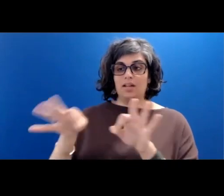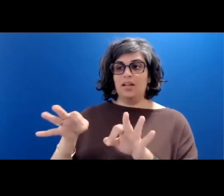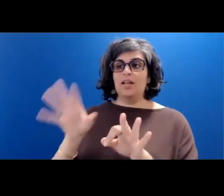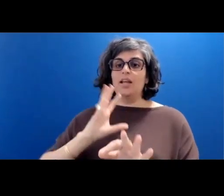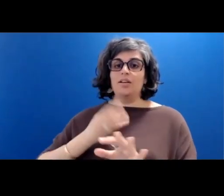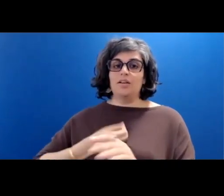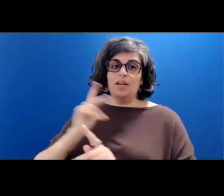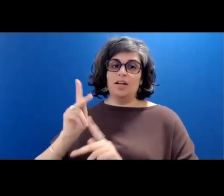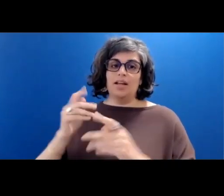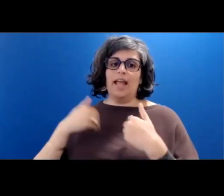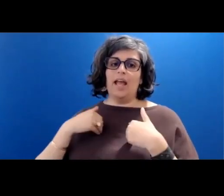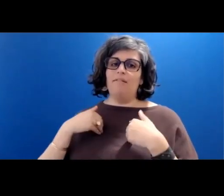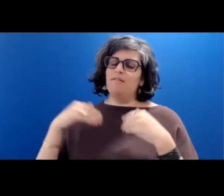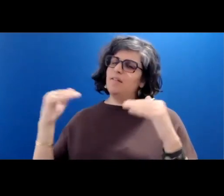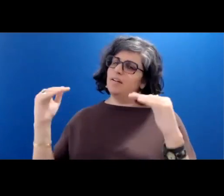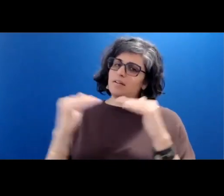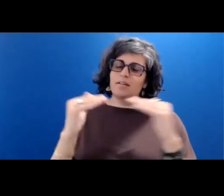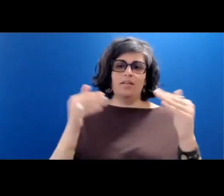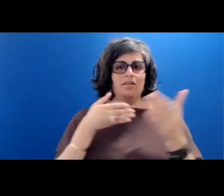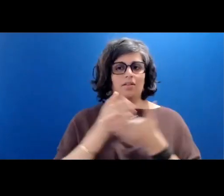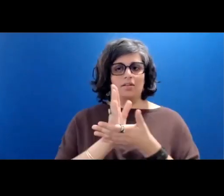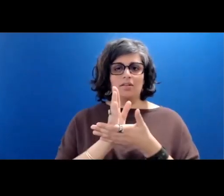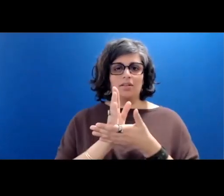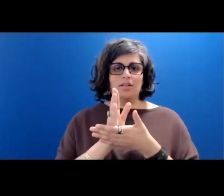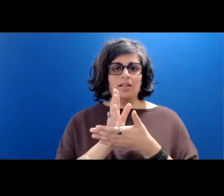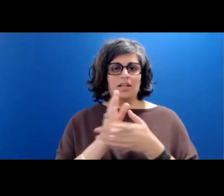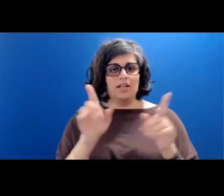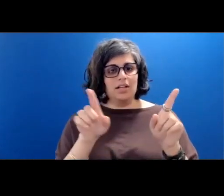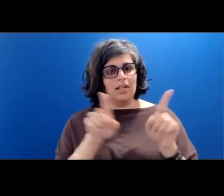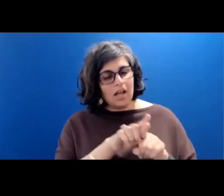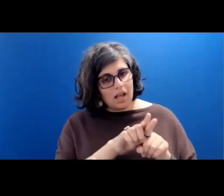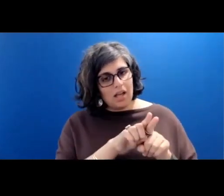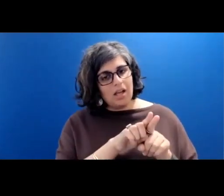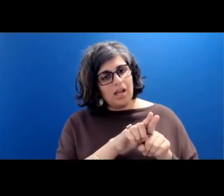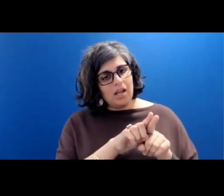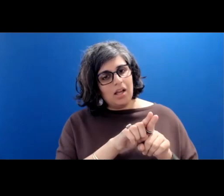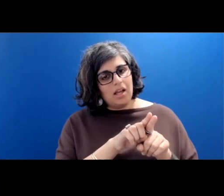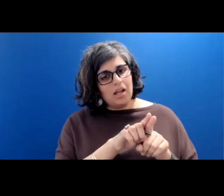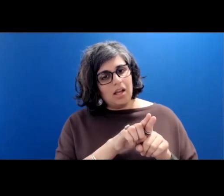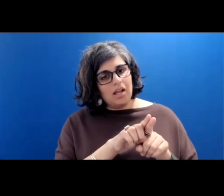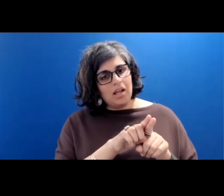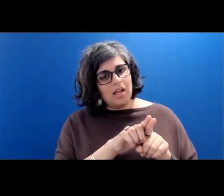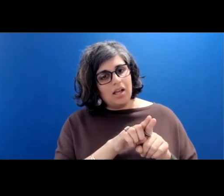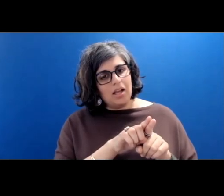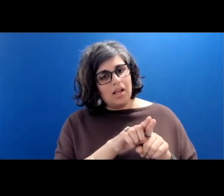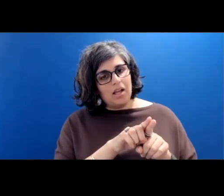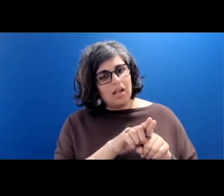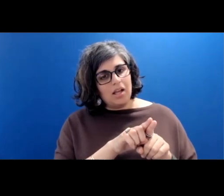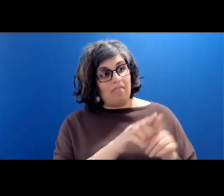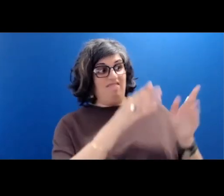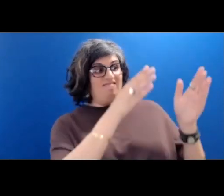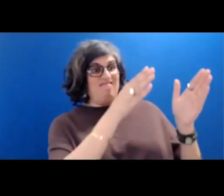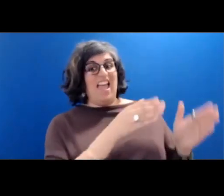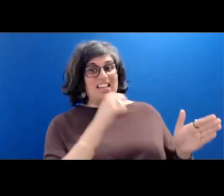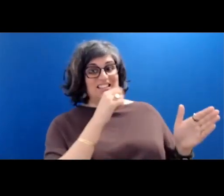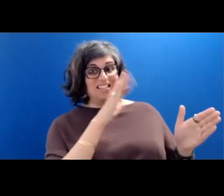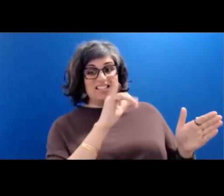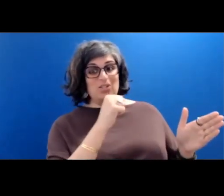as the person who wants the boob job, right? I also believe that that cisgender woman has the right